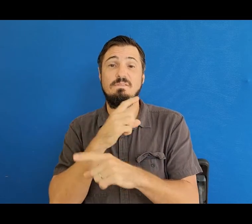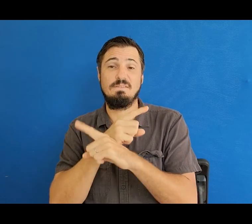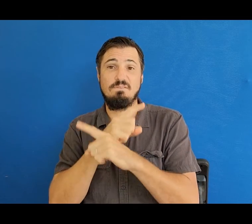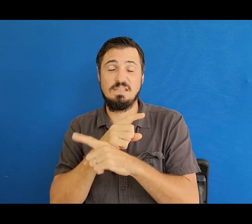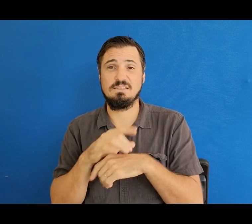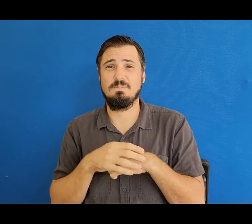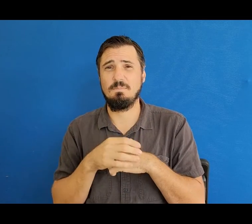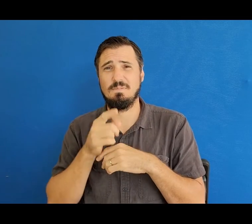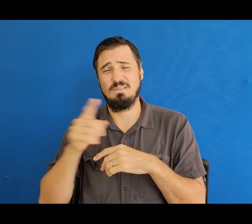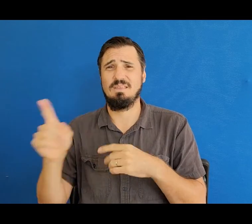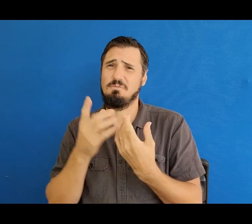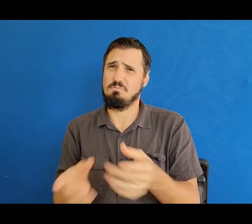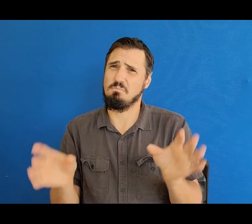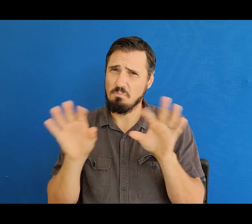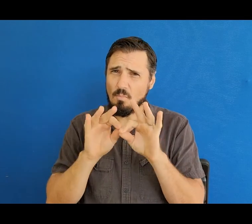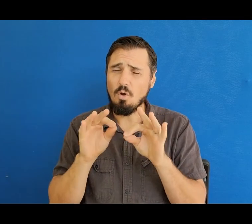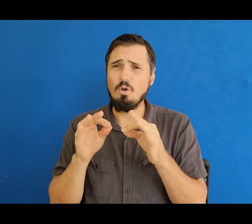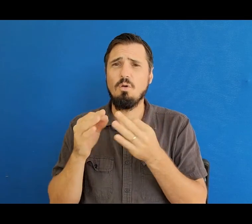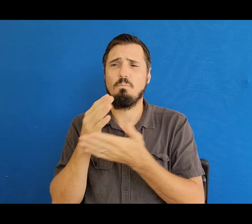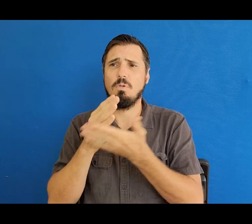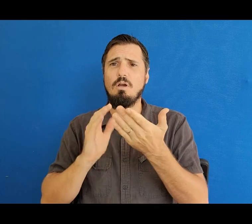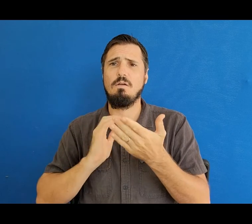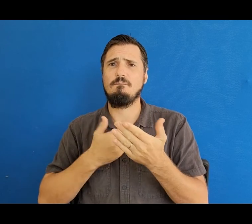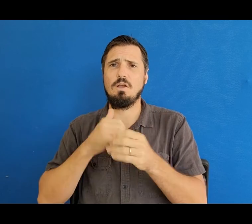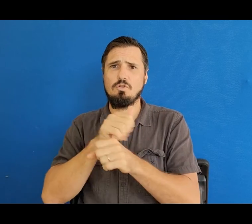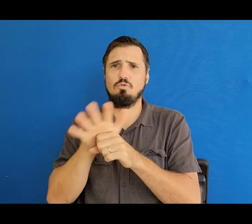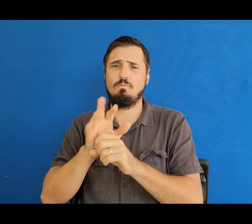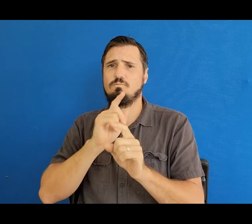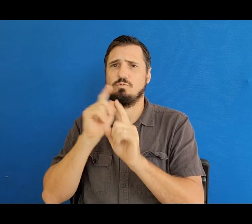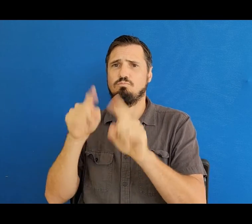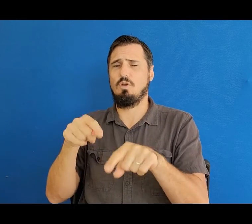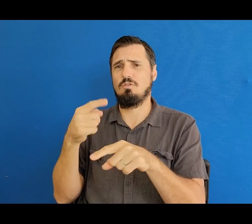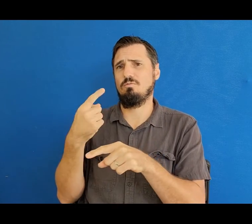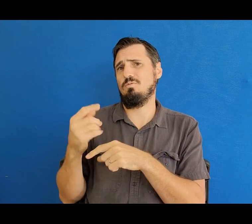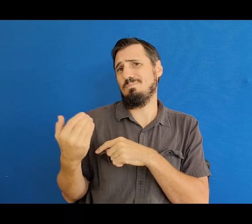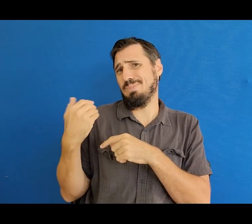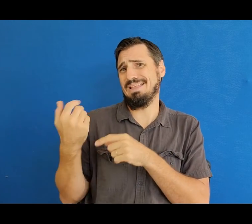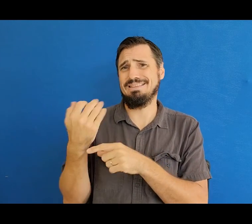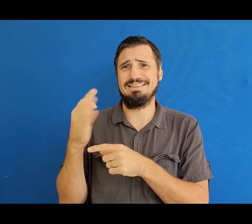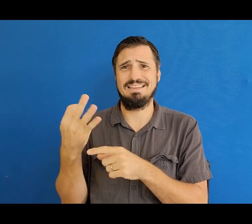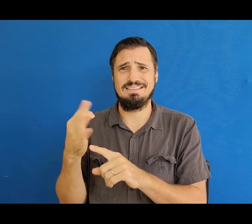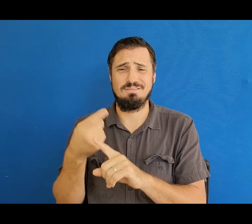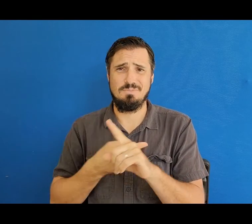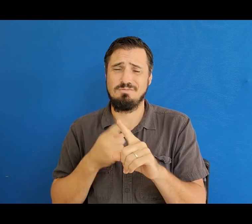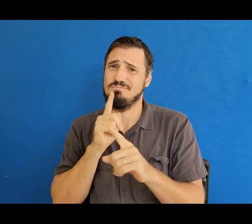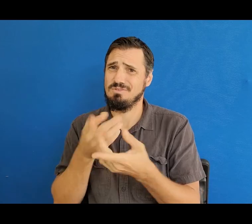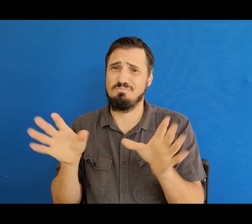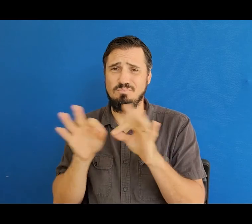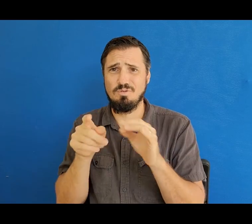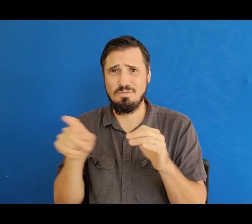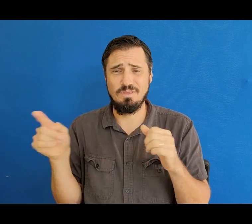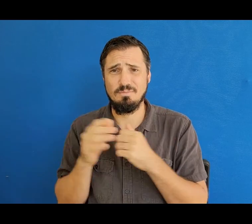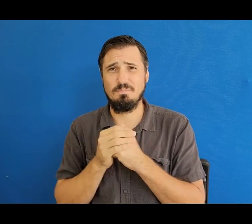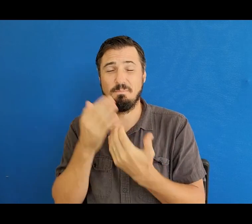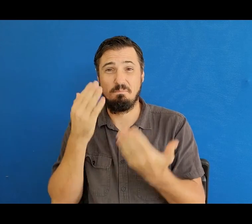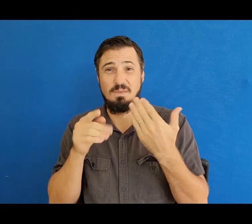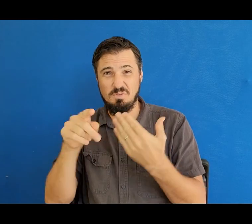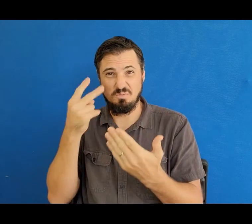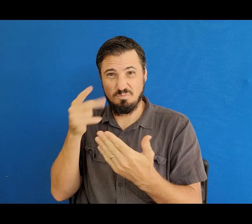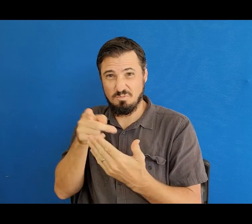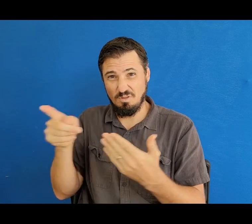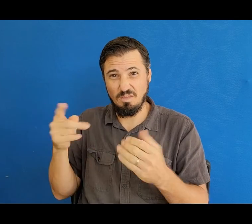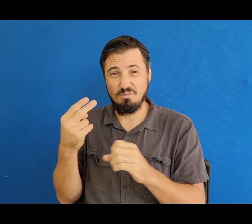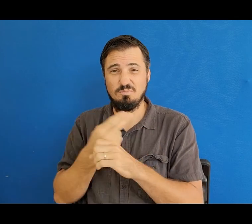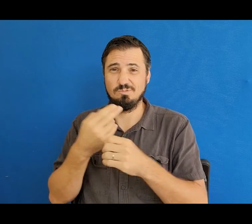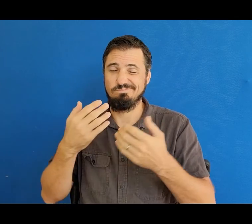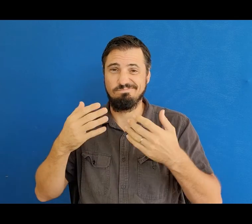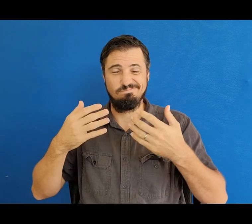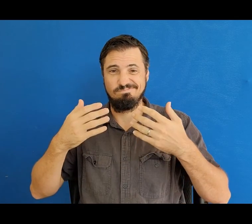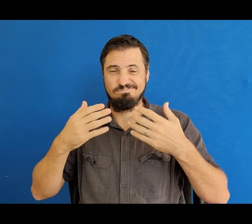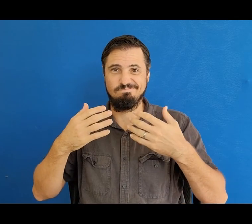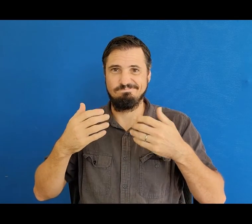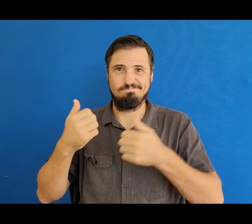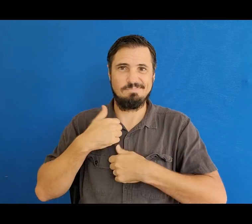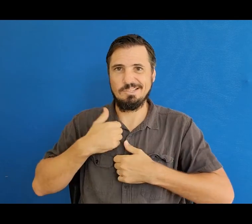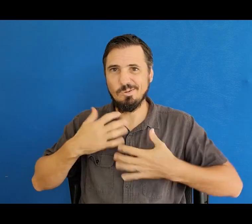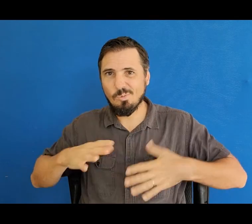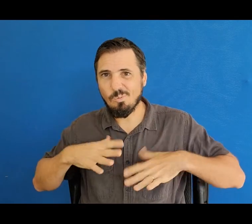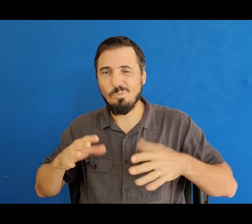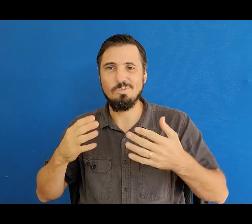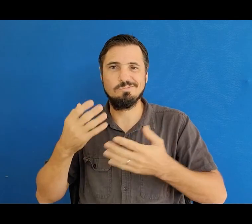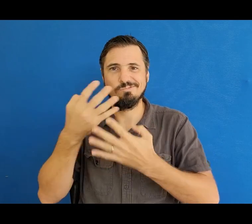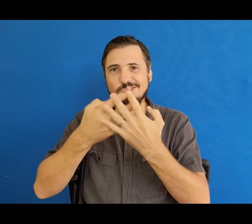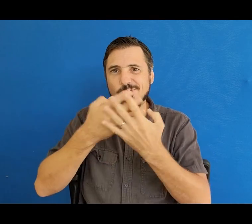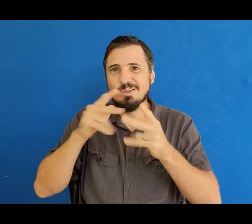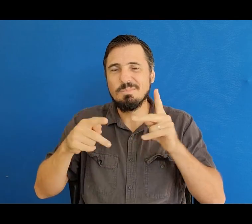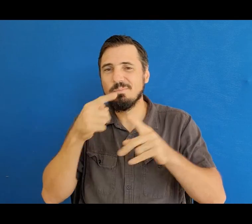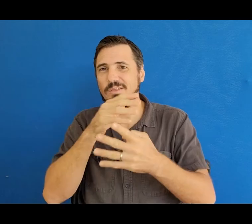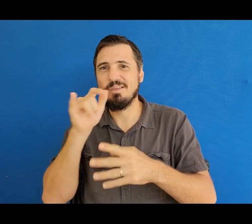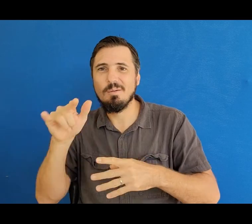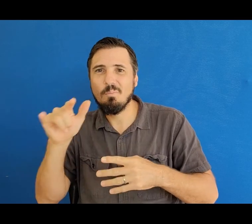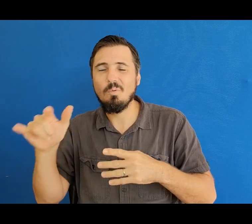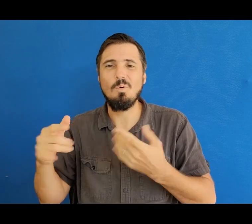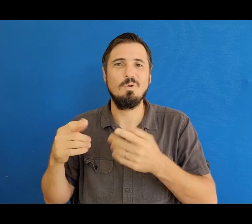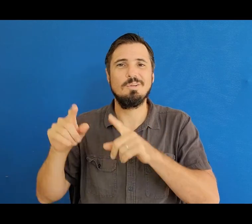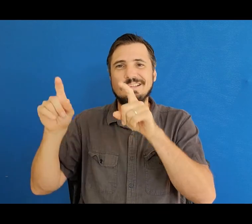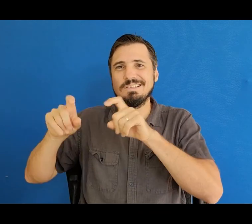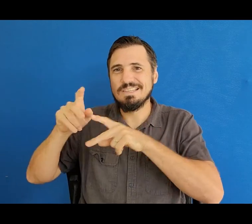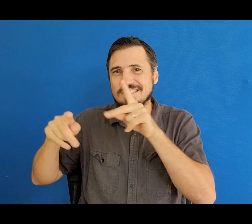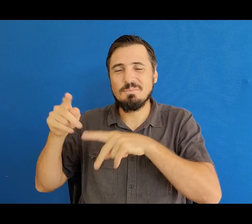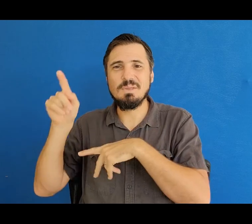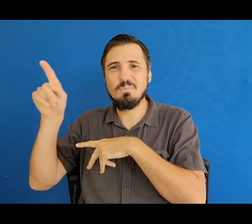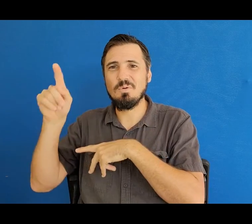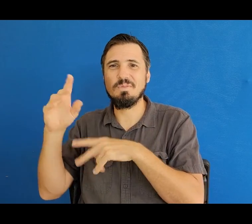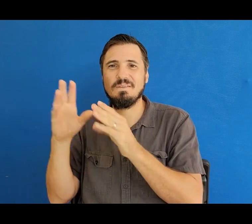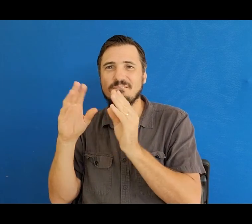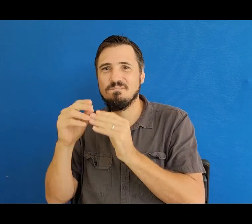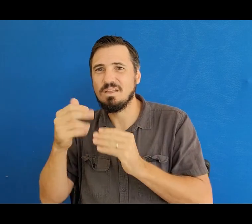They were a critical part of our COVID response efforts for the past 19 months. You may have seen them in uniform doing airport screenings or staffing our testing sites at the convention hall